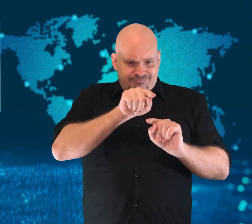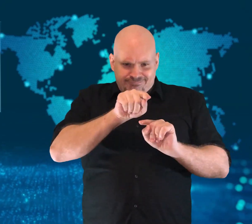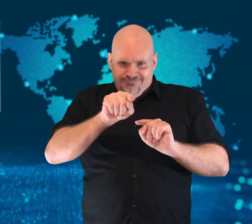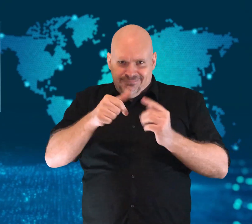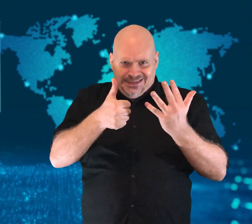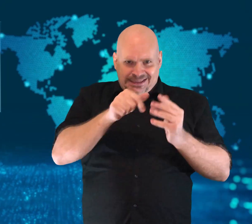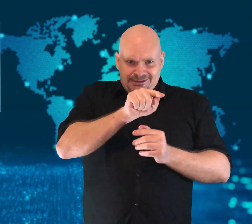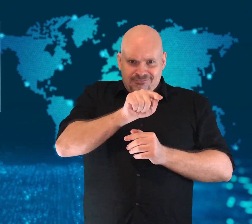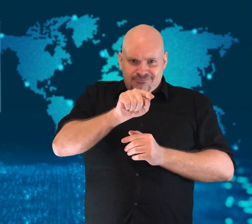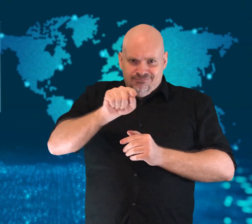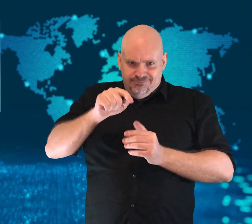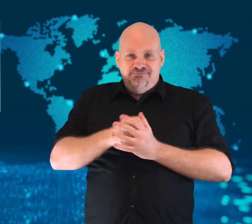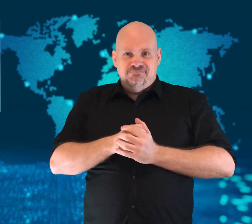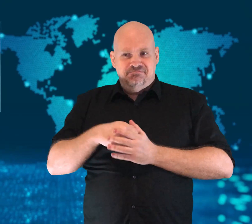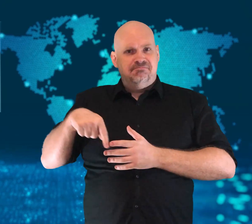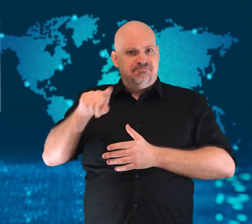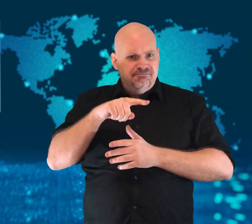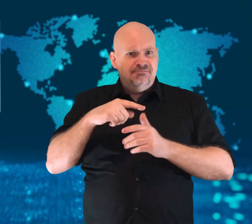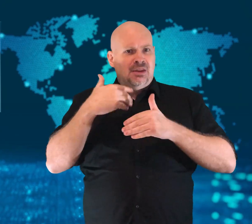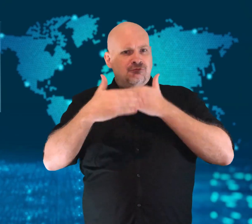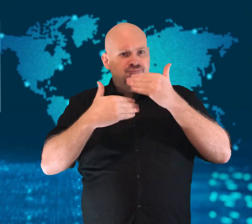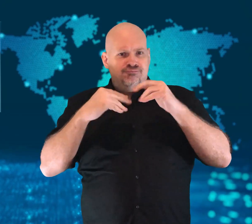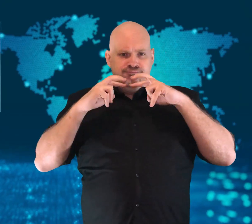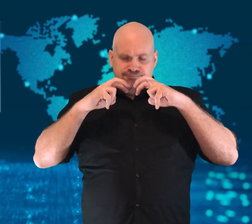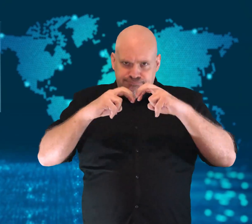took part in the study.